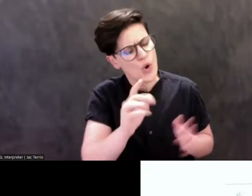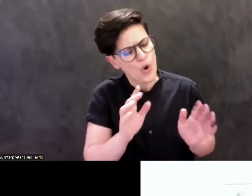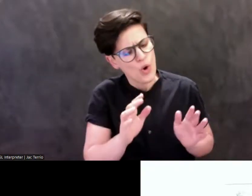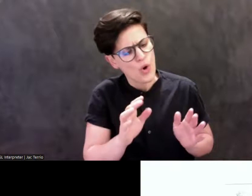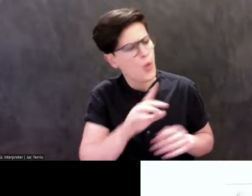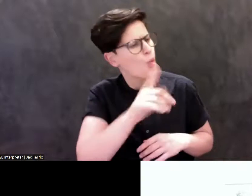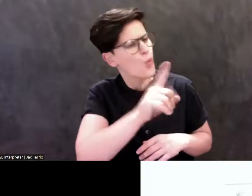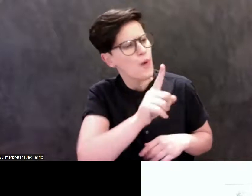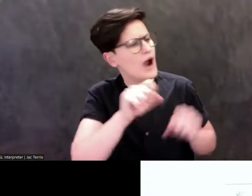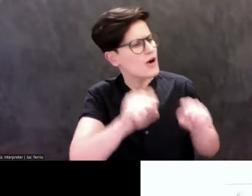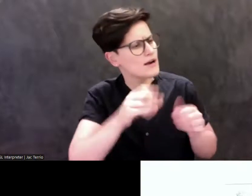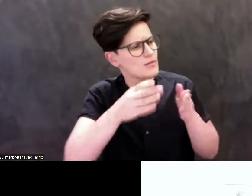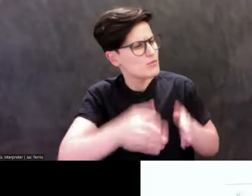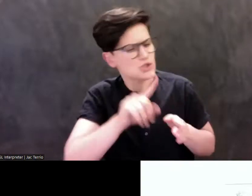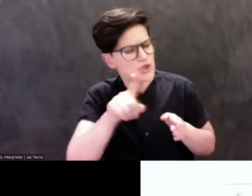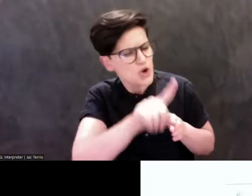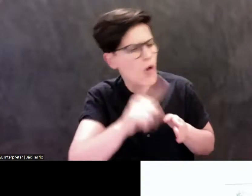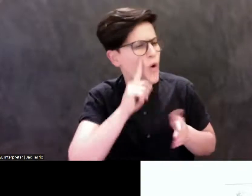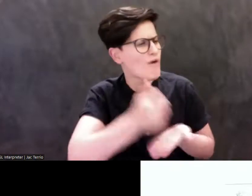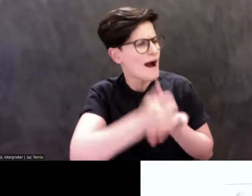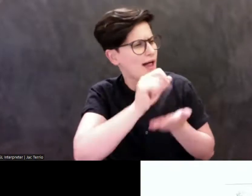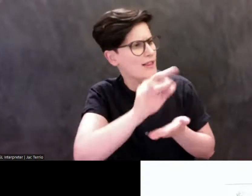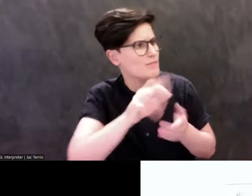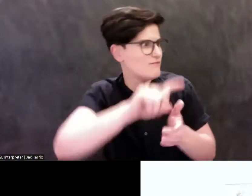Like what organizations might be able to help them?